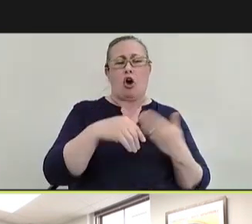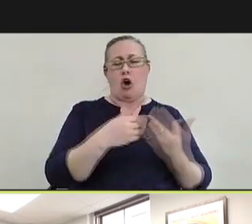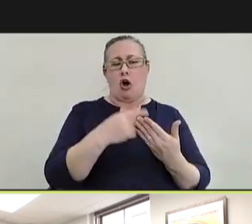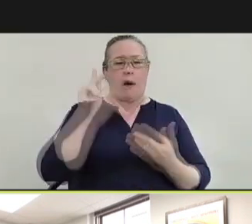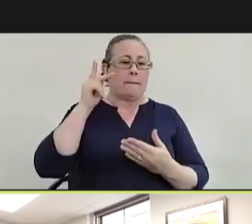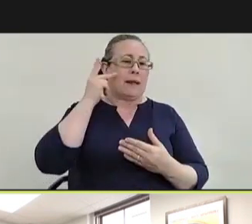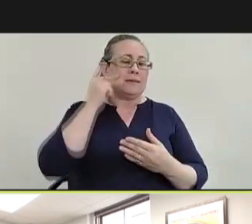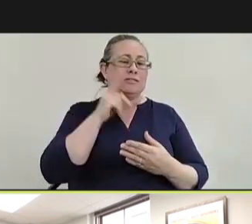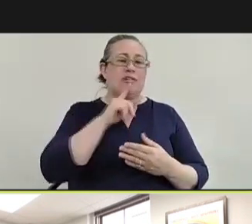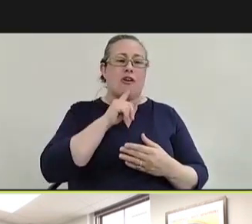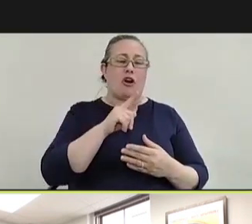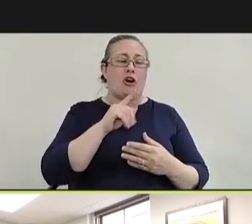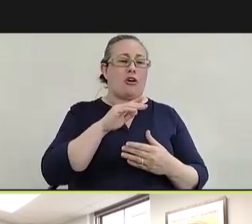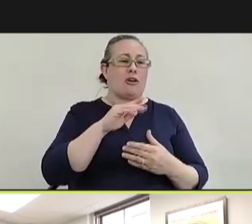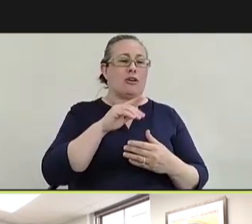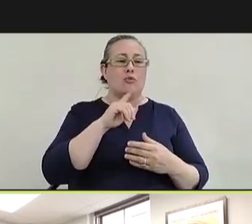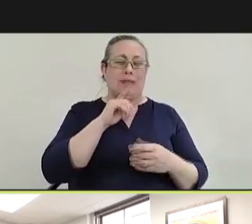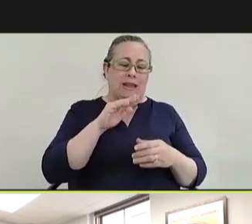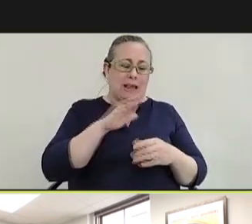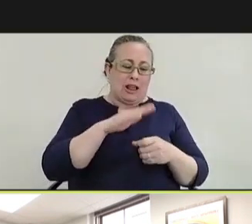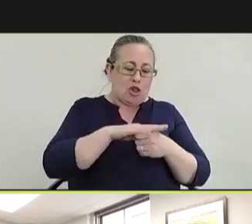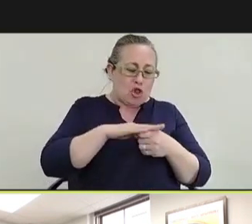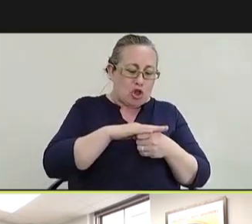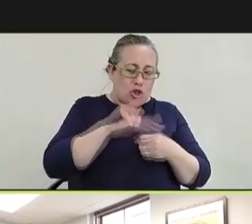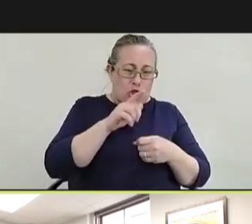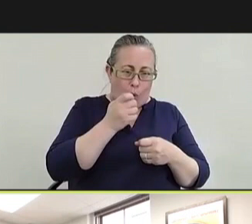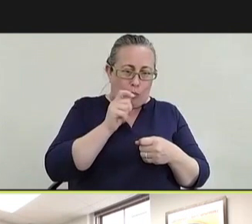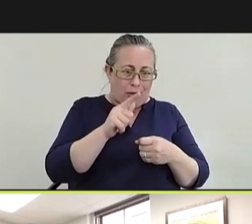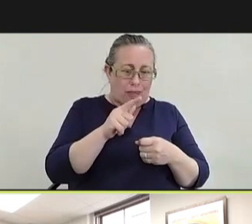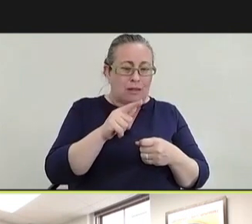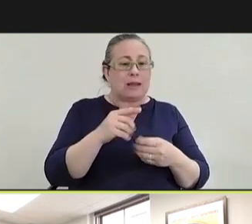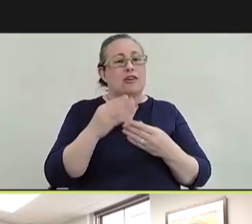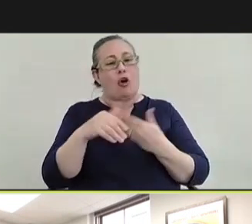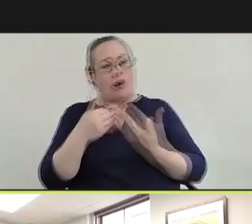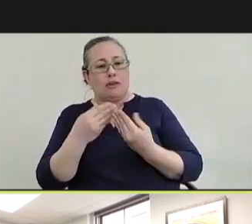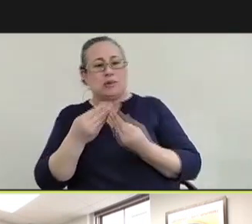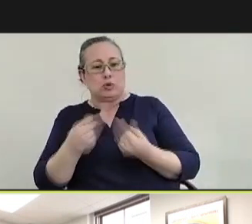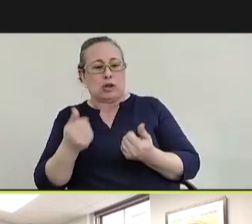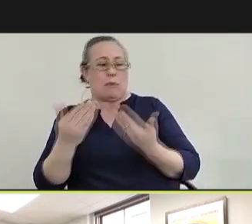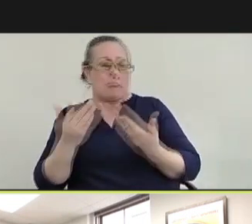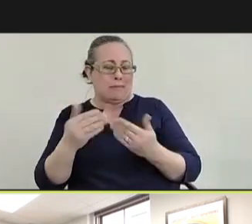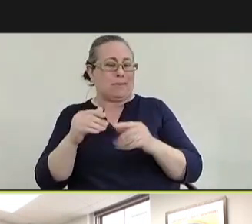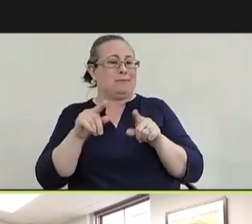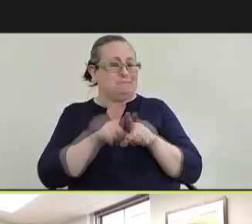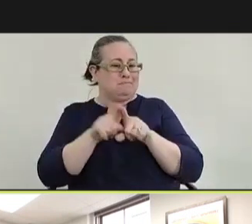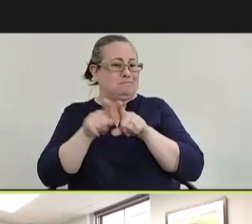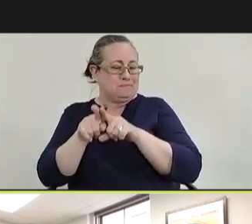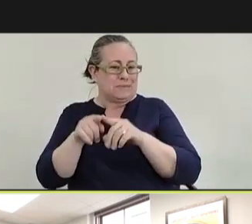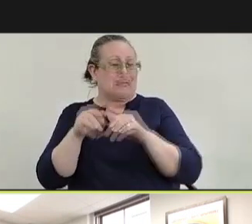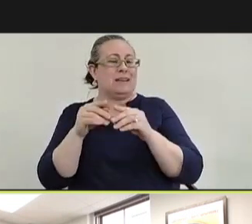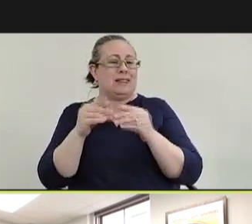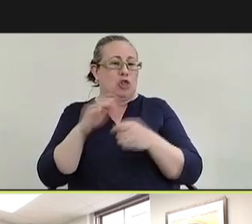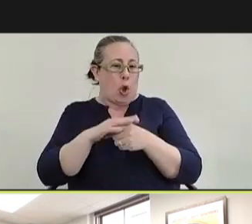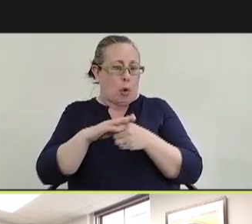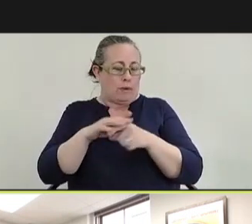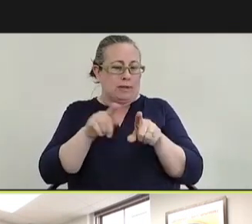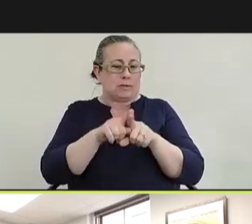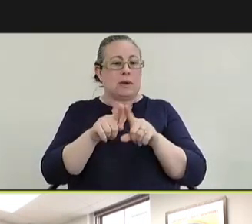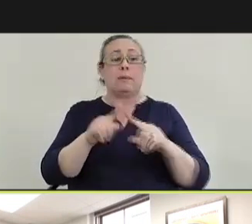solutions for this problem, our local as well. So, but as far as solutions peer-to-peer communication